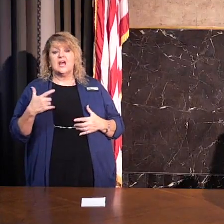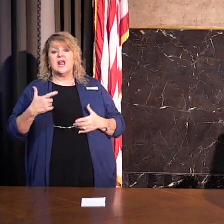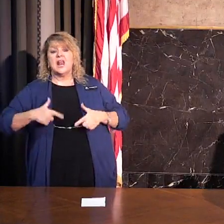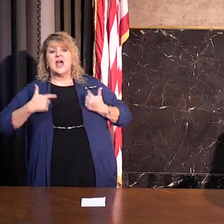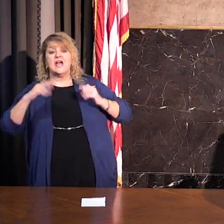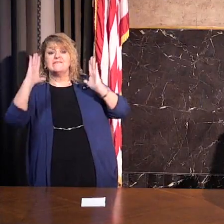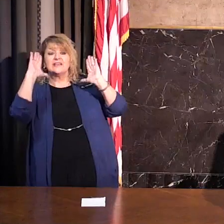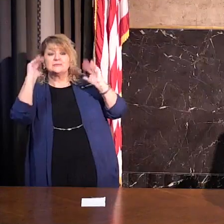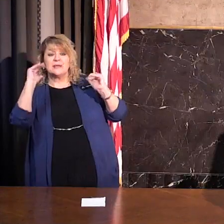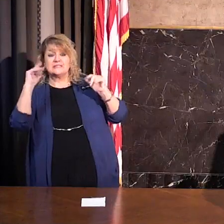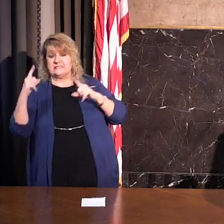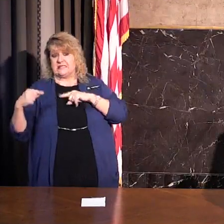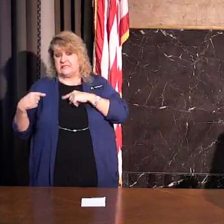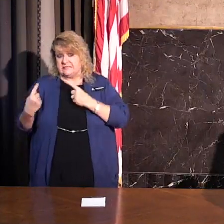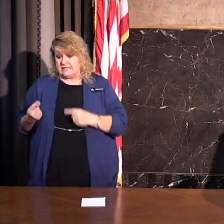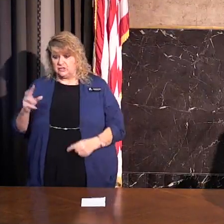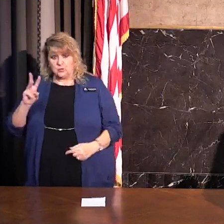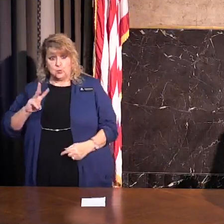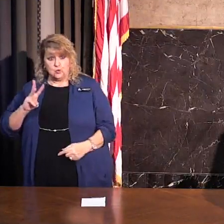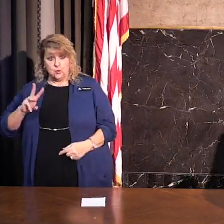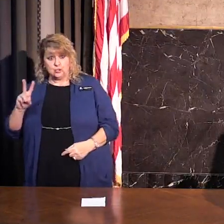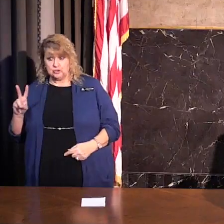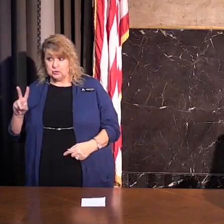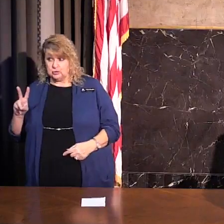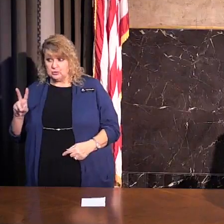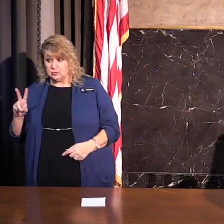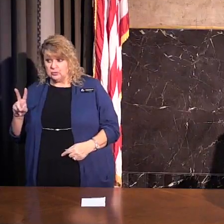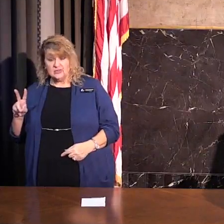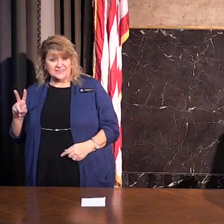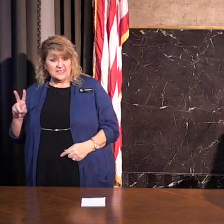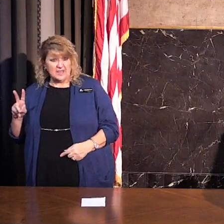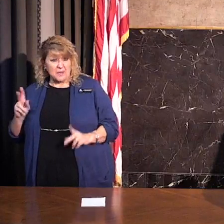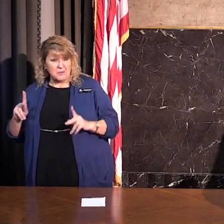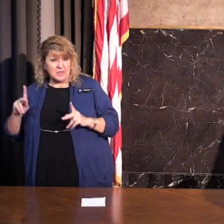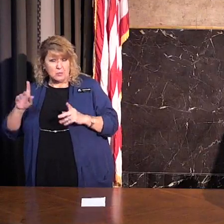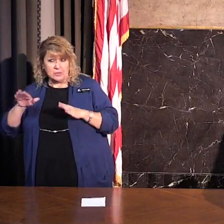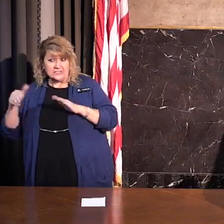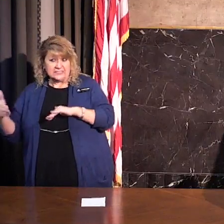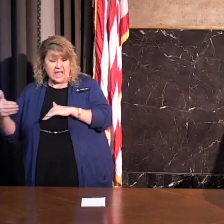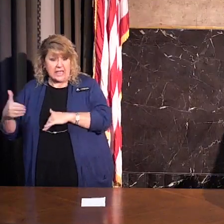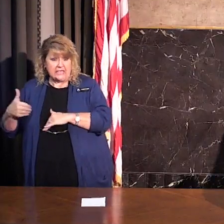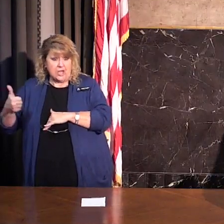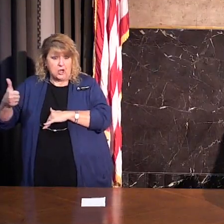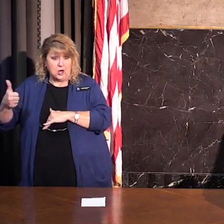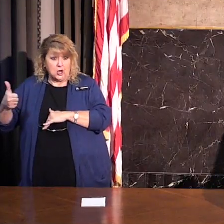life expectancy since World War two and it's most acute amongst